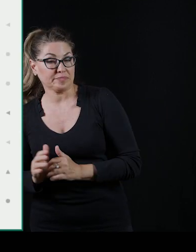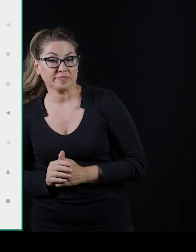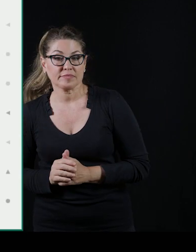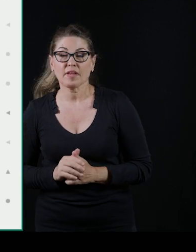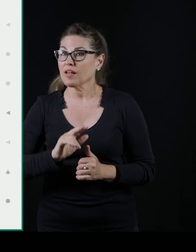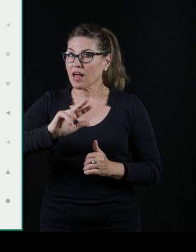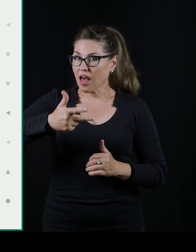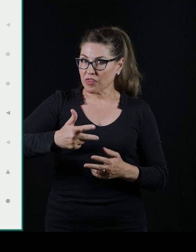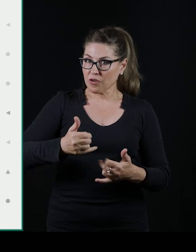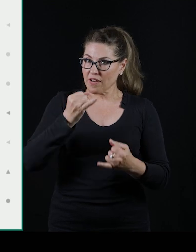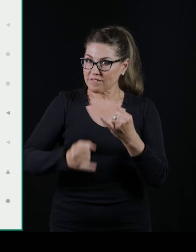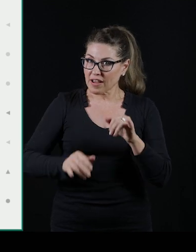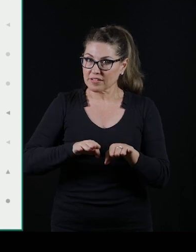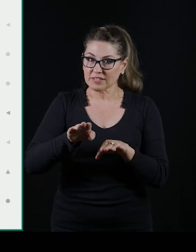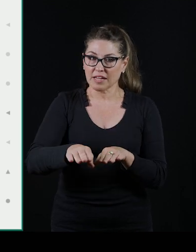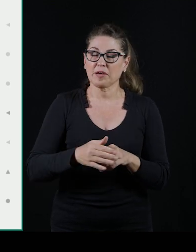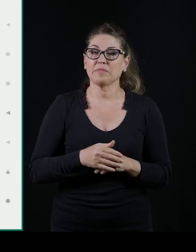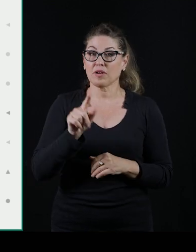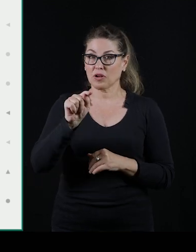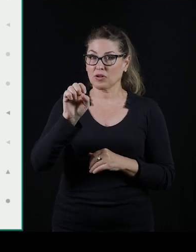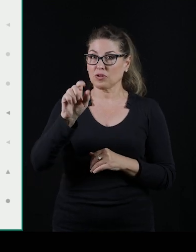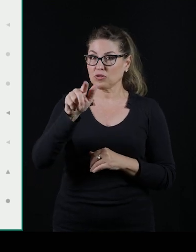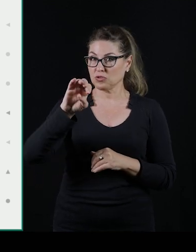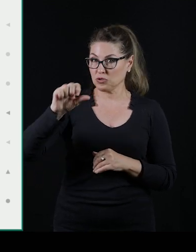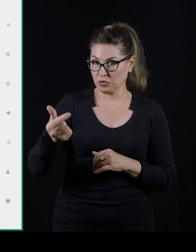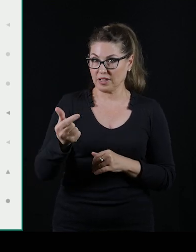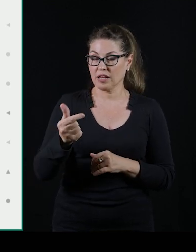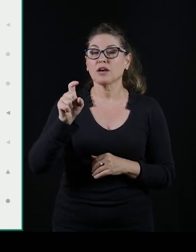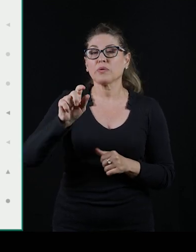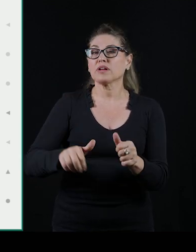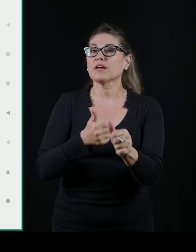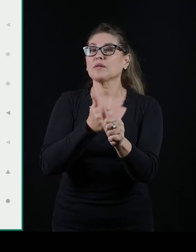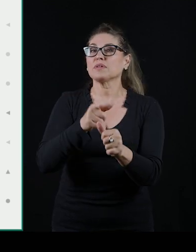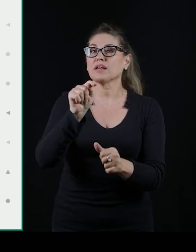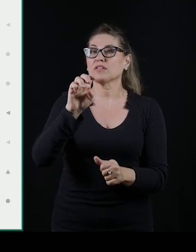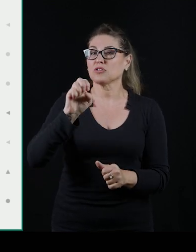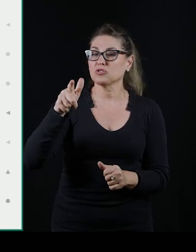So our third and final step was around tooling. We needed to update our tooling to make the game